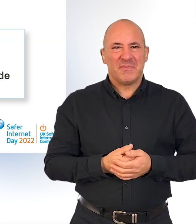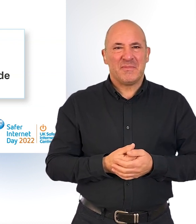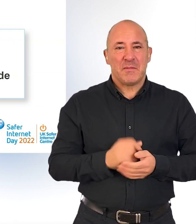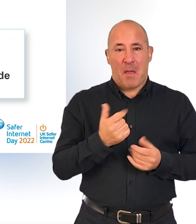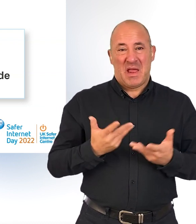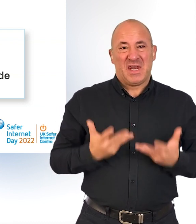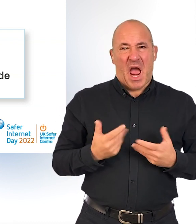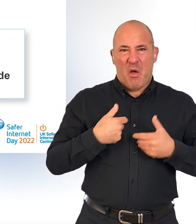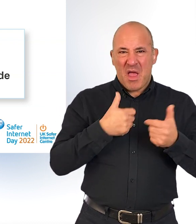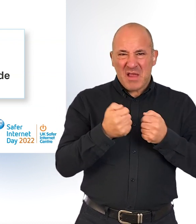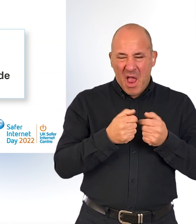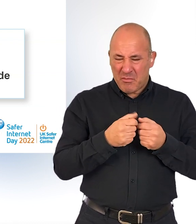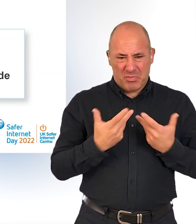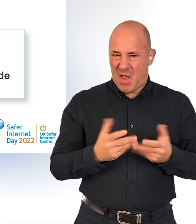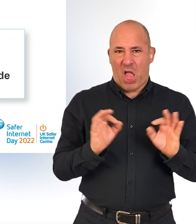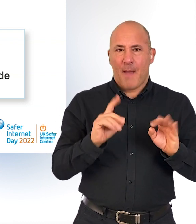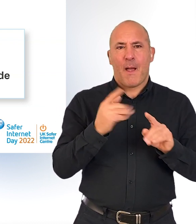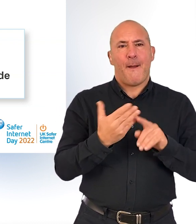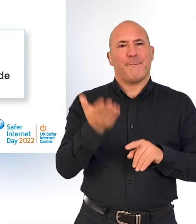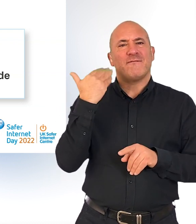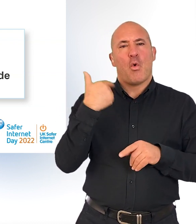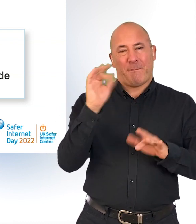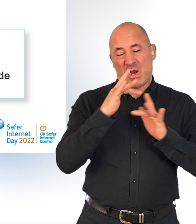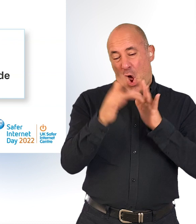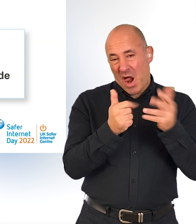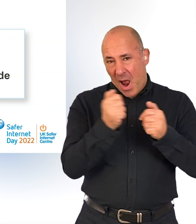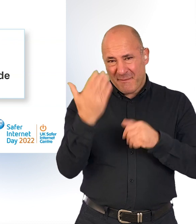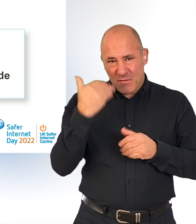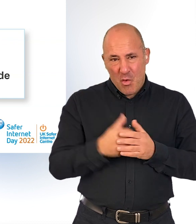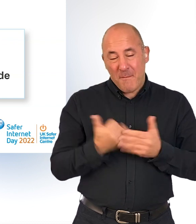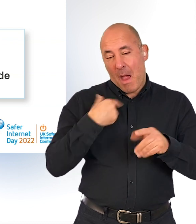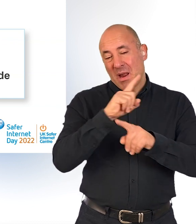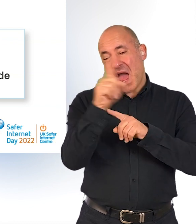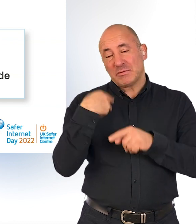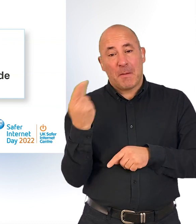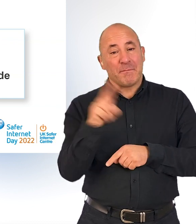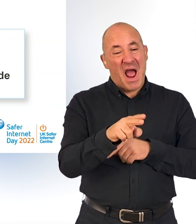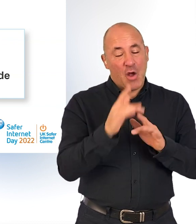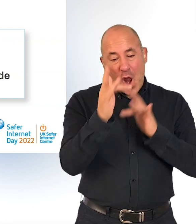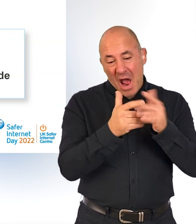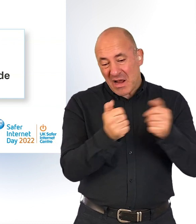or you might not play games now, but you probably have played games online before,